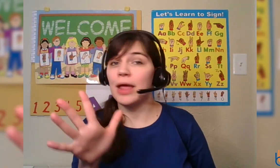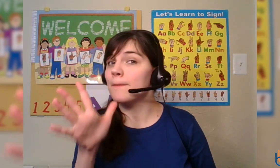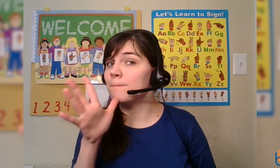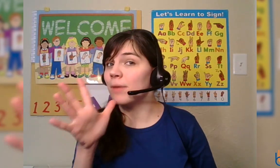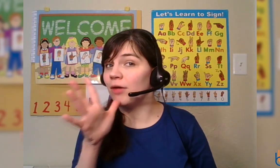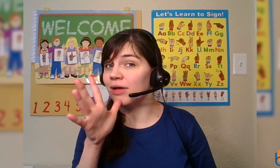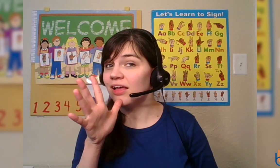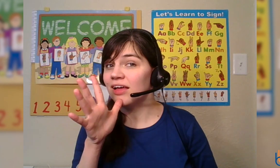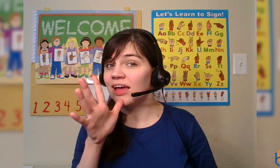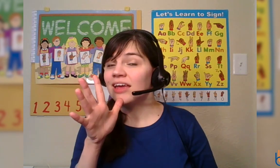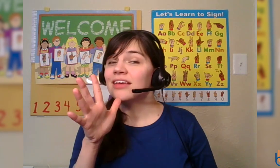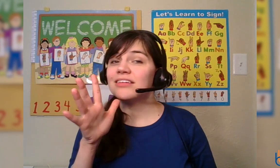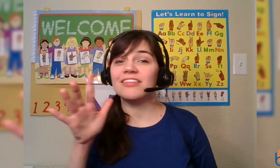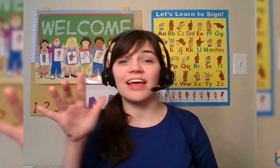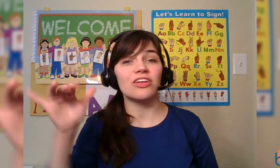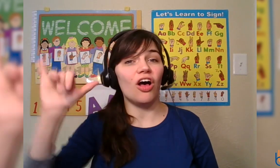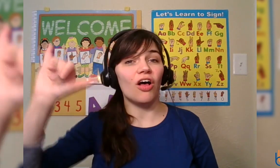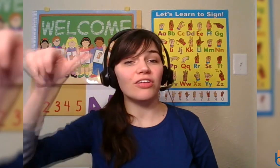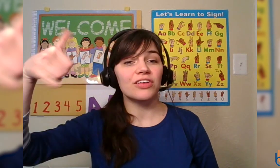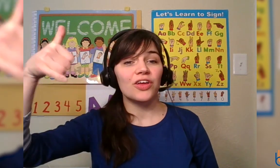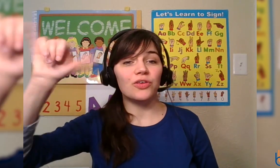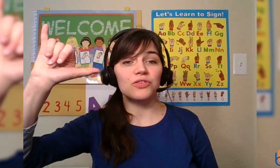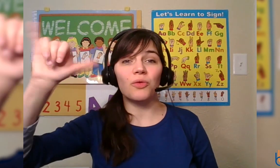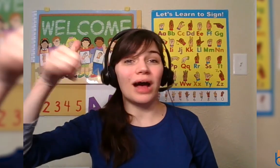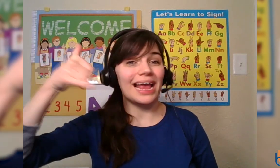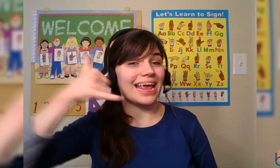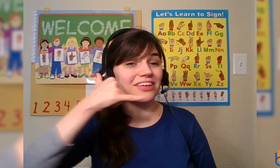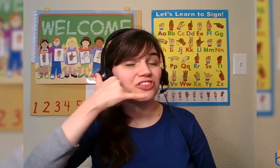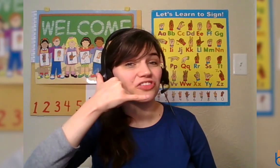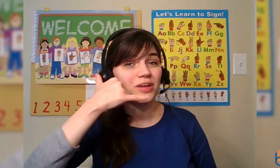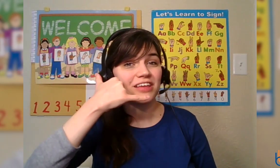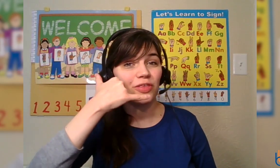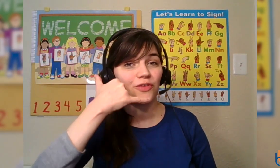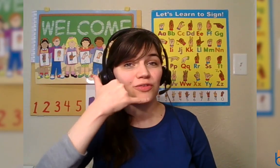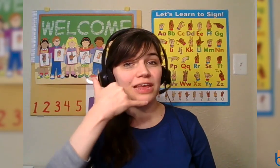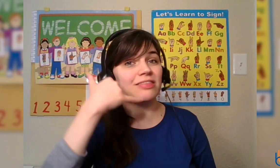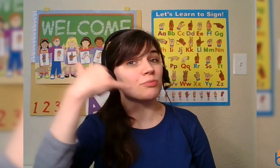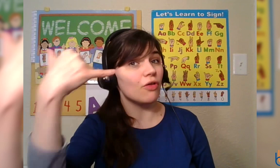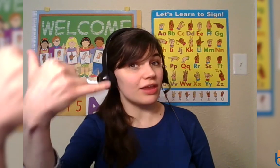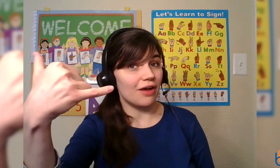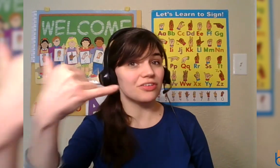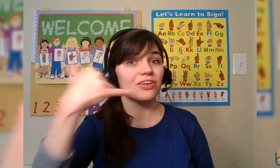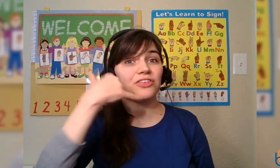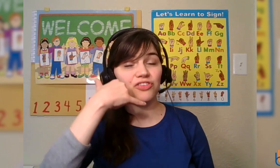mama, to sign called, use a Y hand to show a telephone, and then pull it out to show